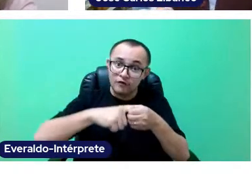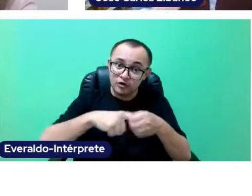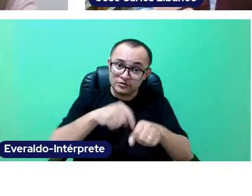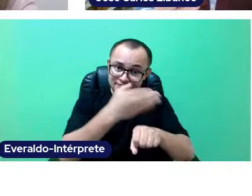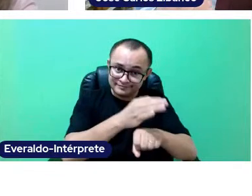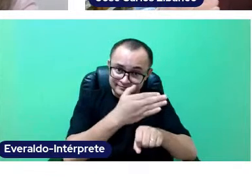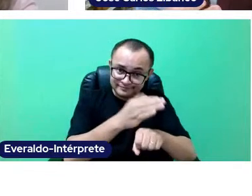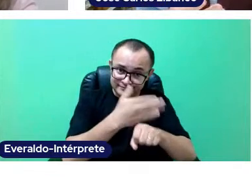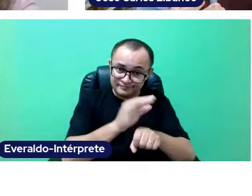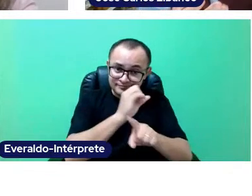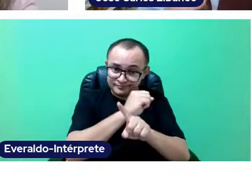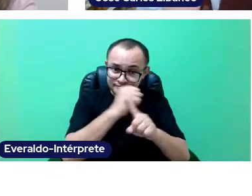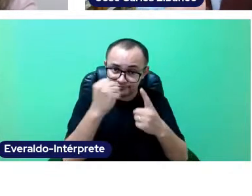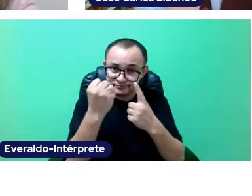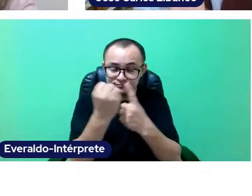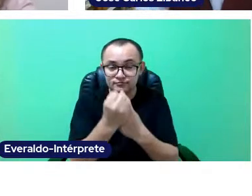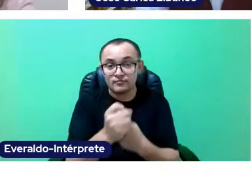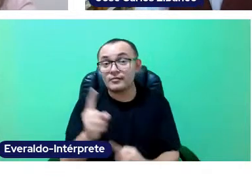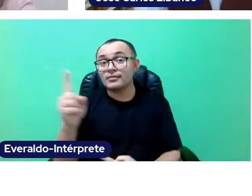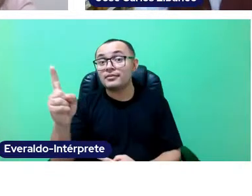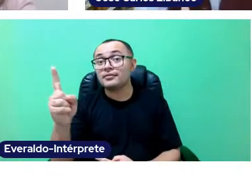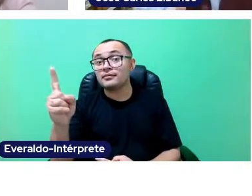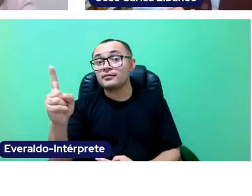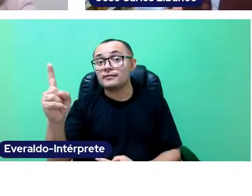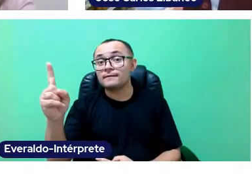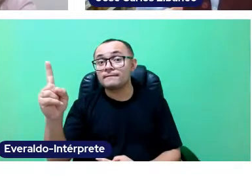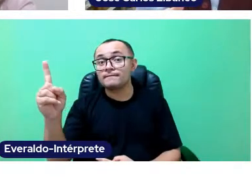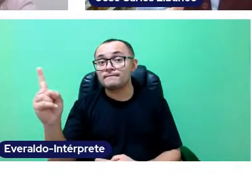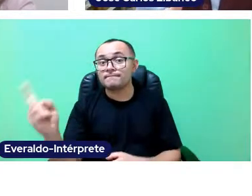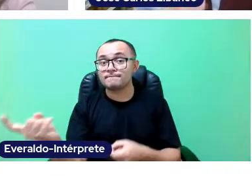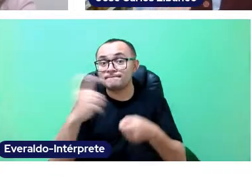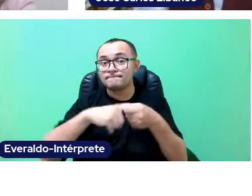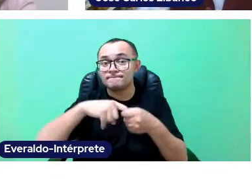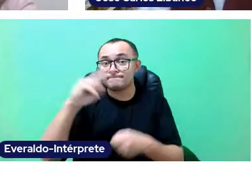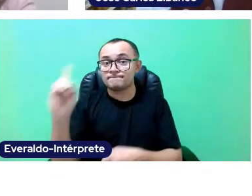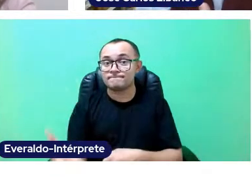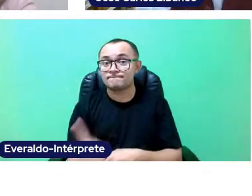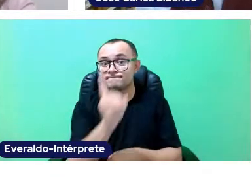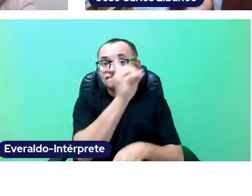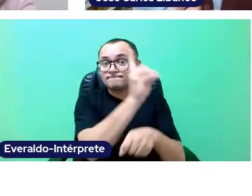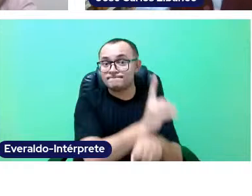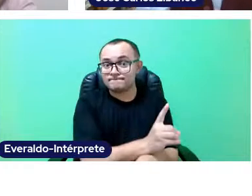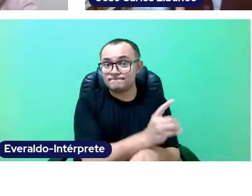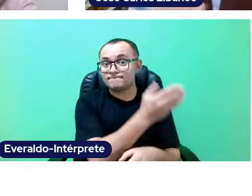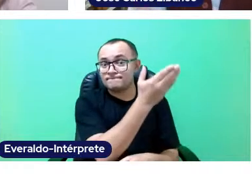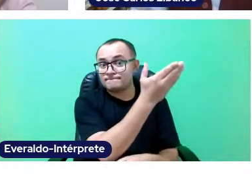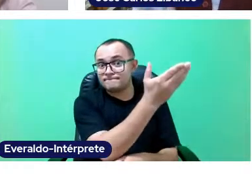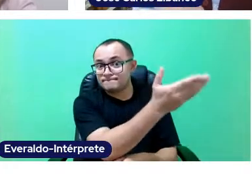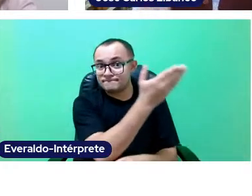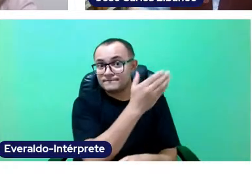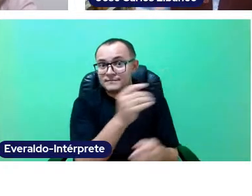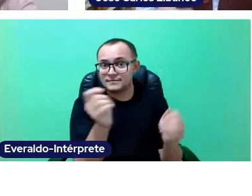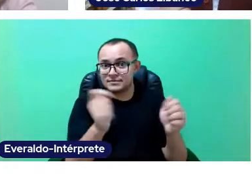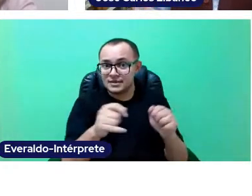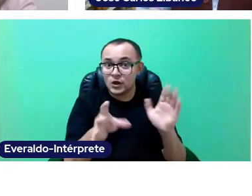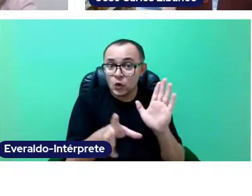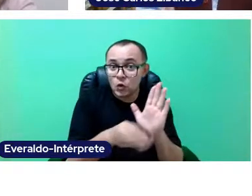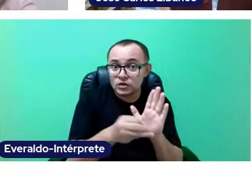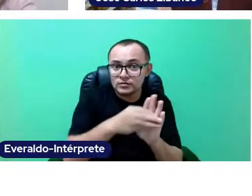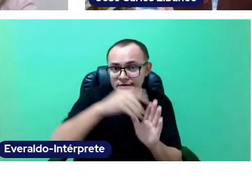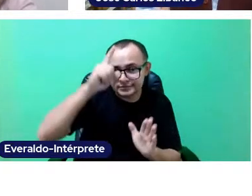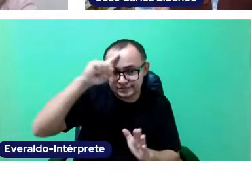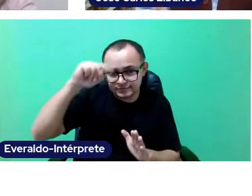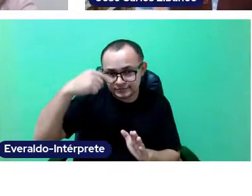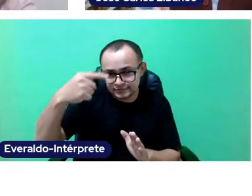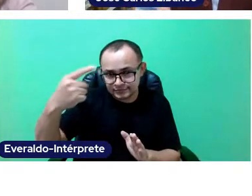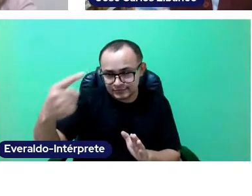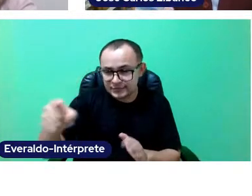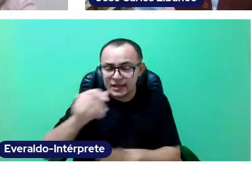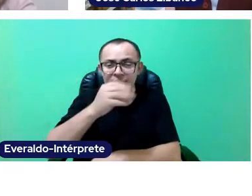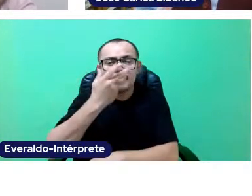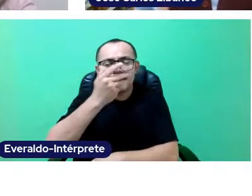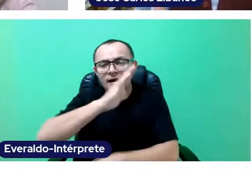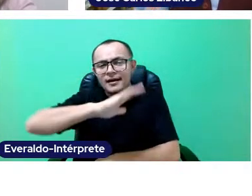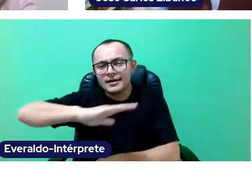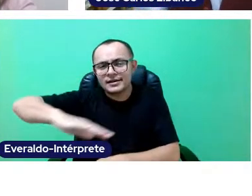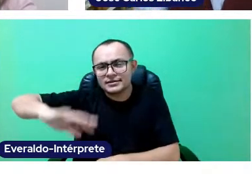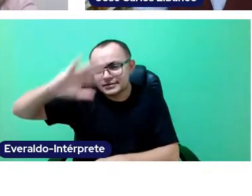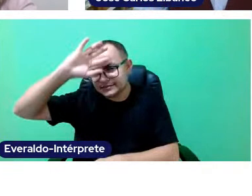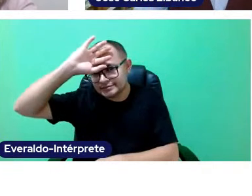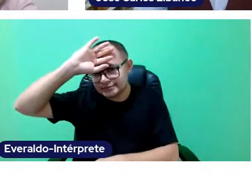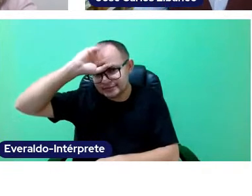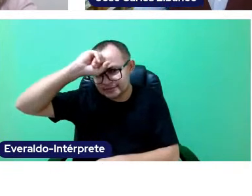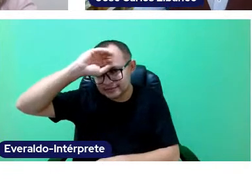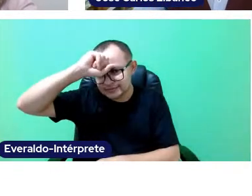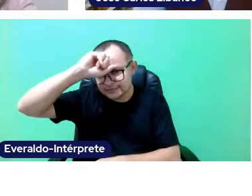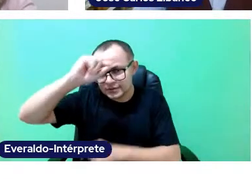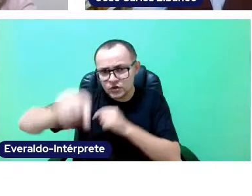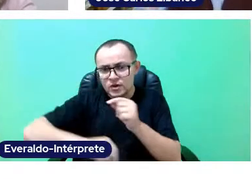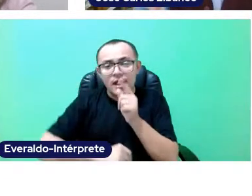being able to intervene into their everyday life. That is how a kid learns a series of facts about water at school,